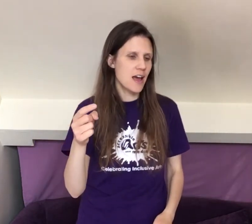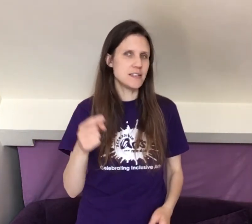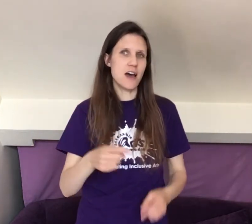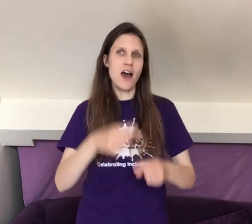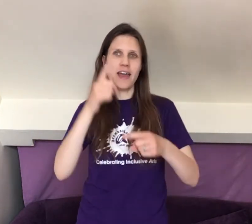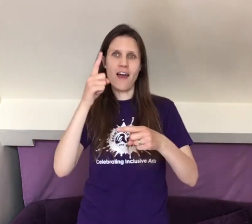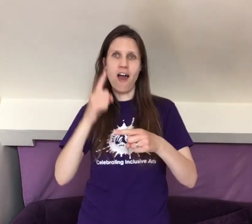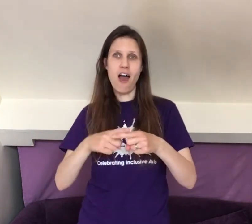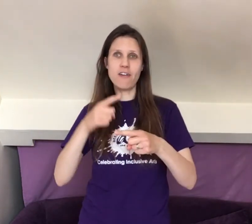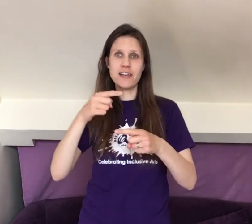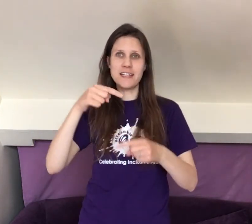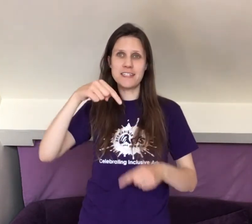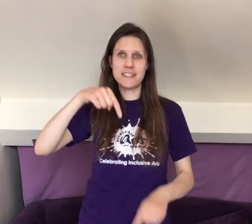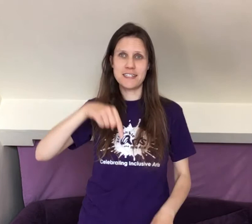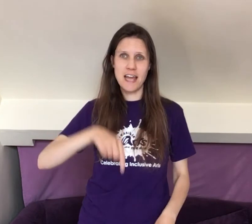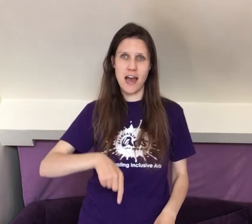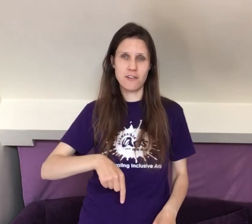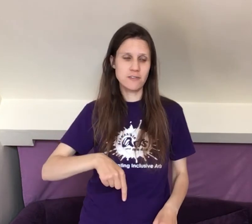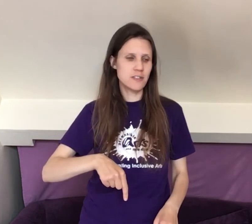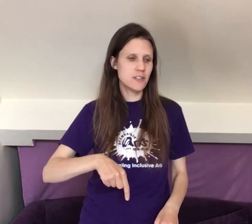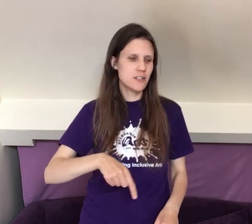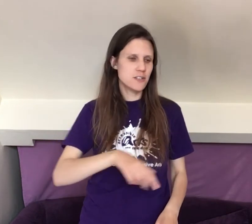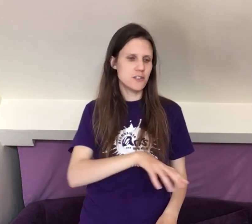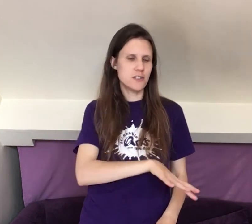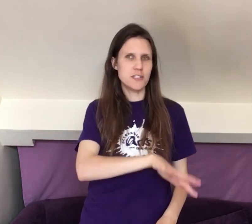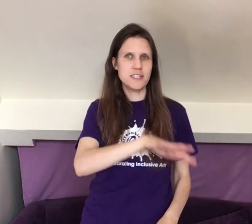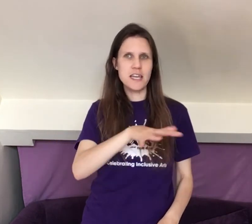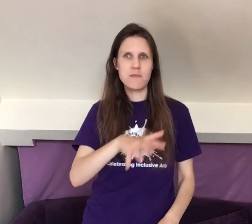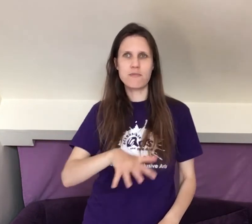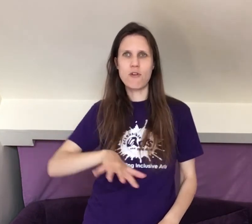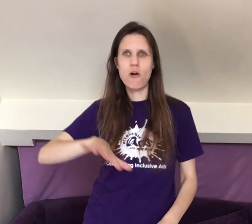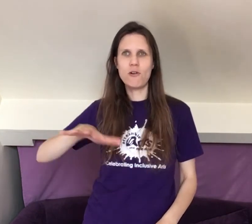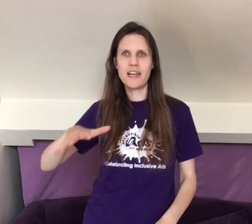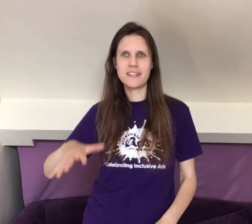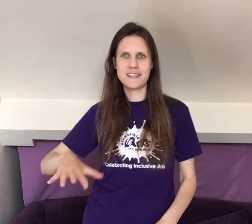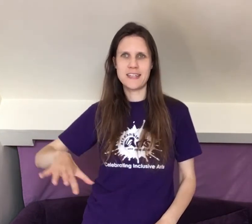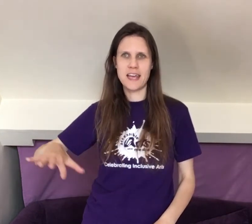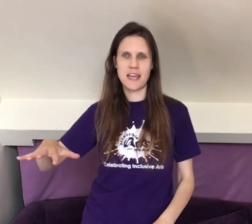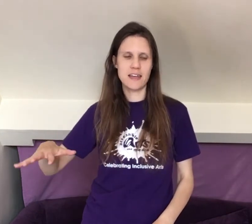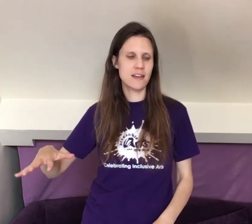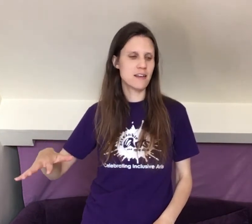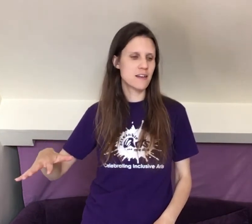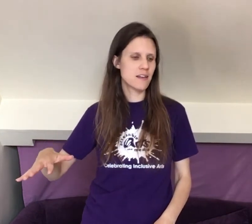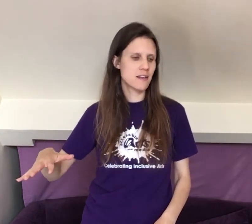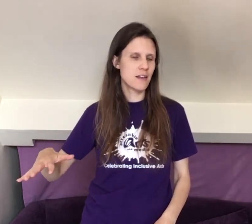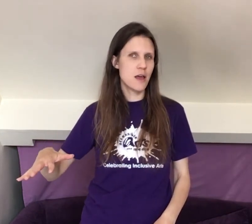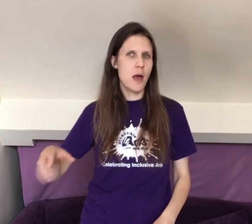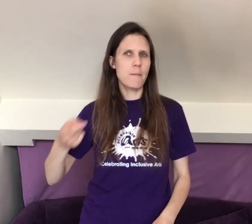And I hurried down to the deep rolling sea.